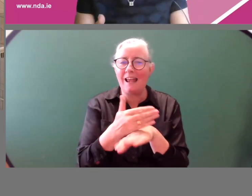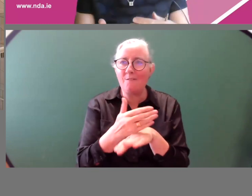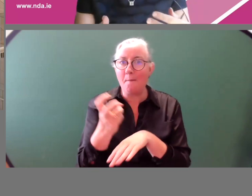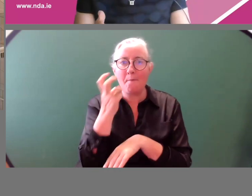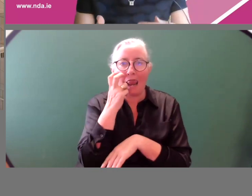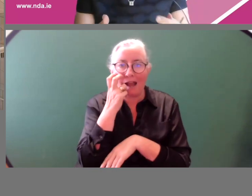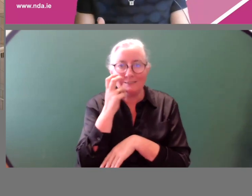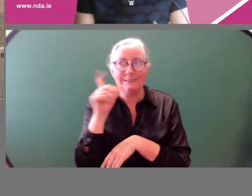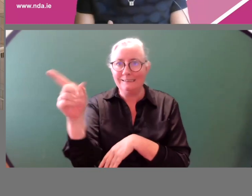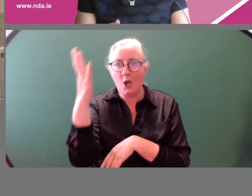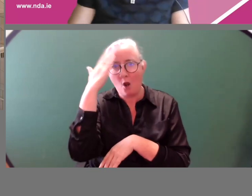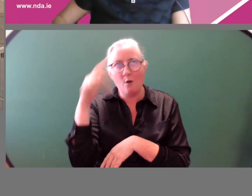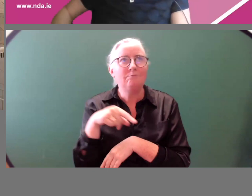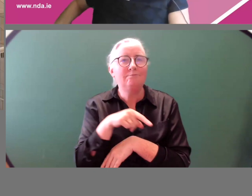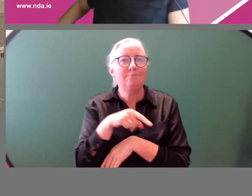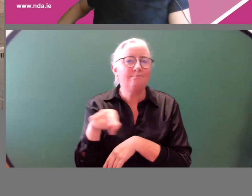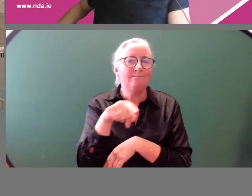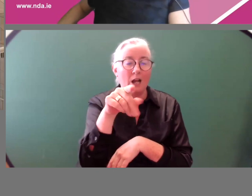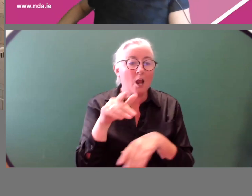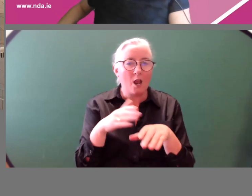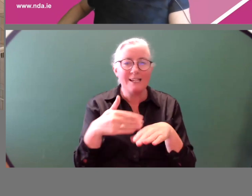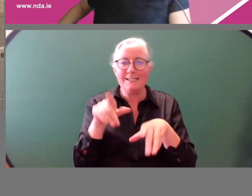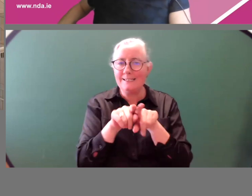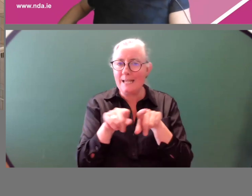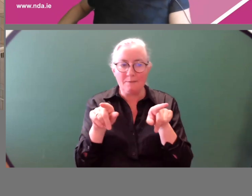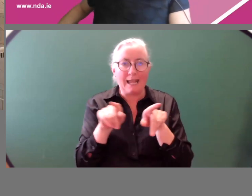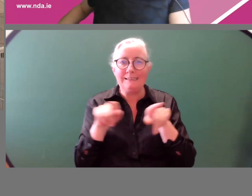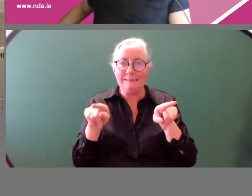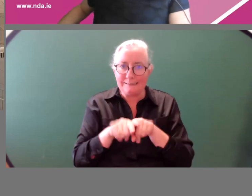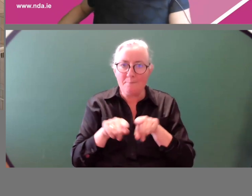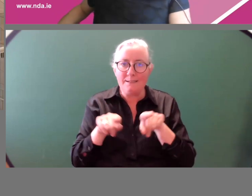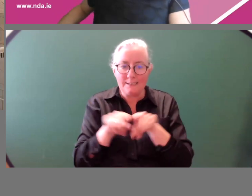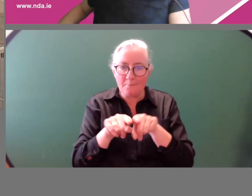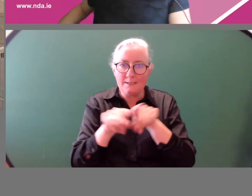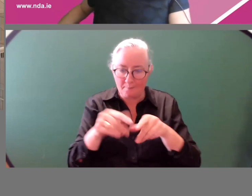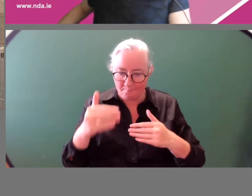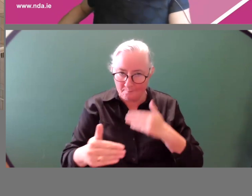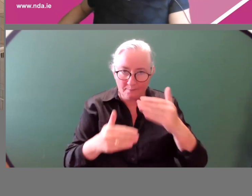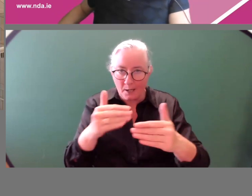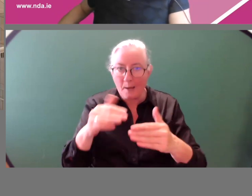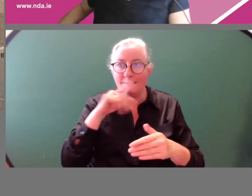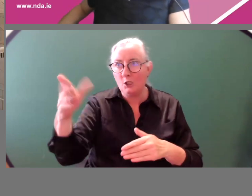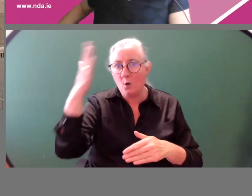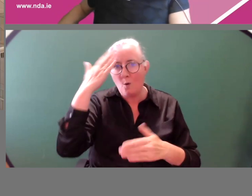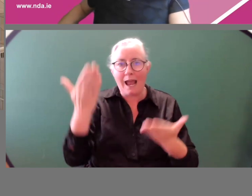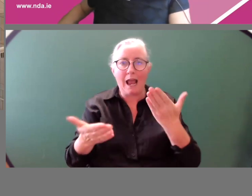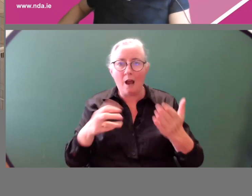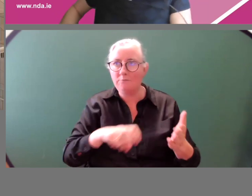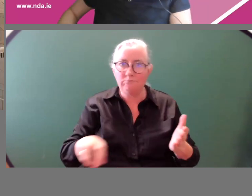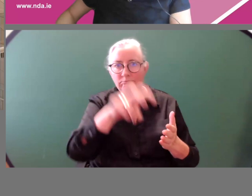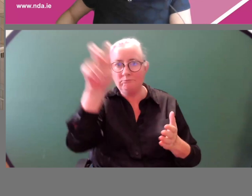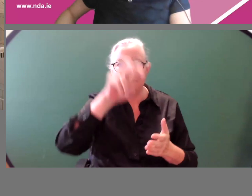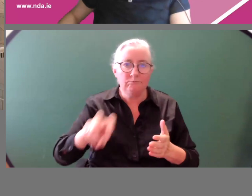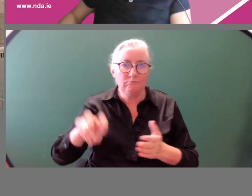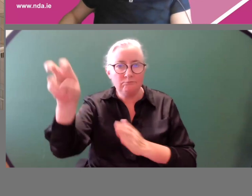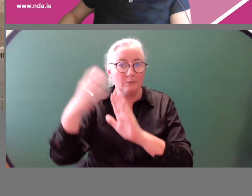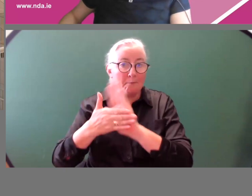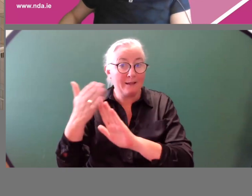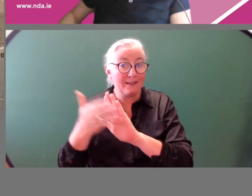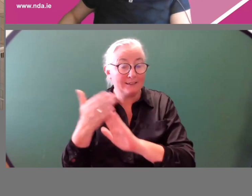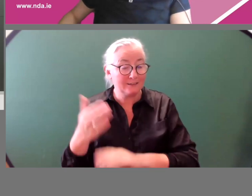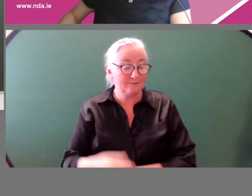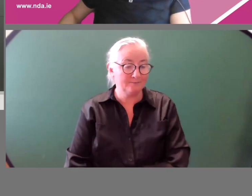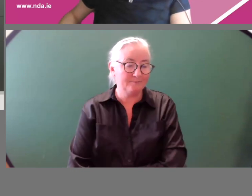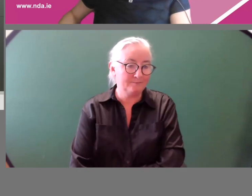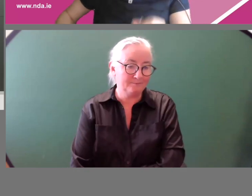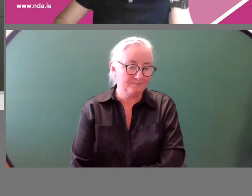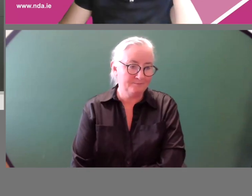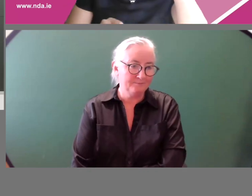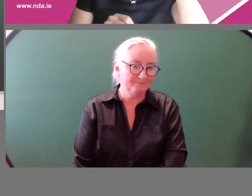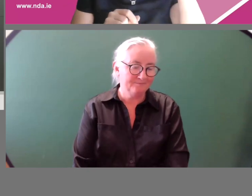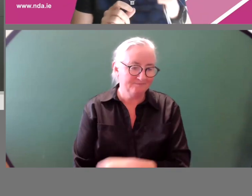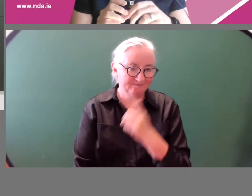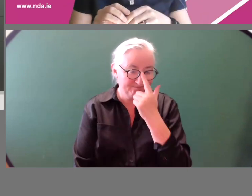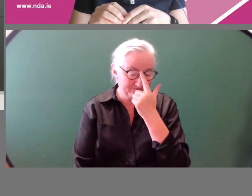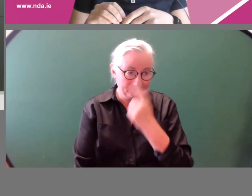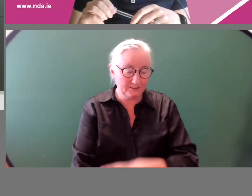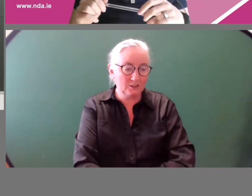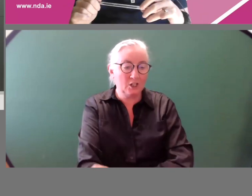that consistency in the floor plates helps him navigating around the building. Principle four,